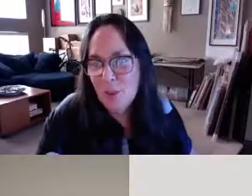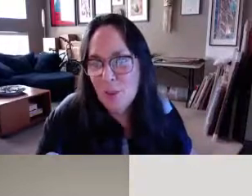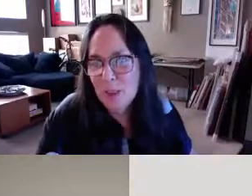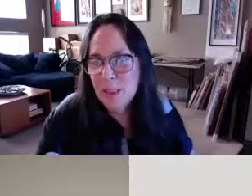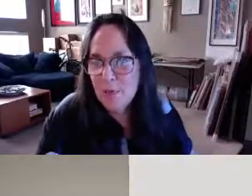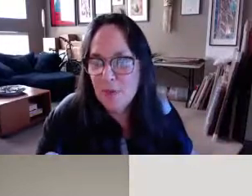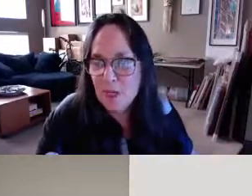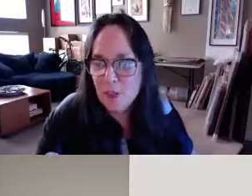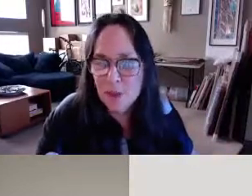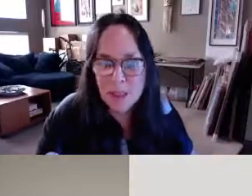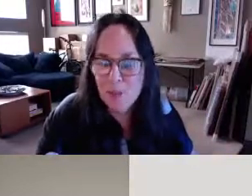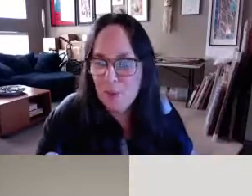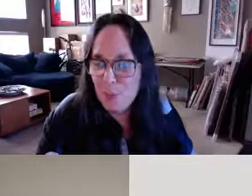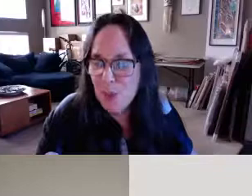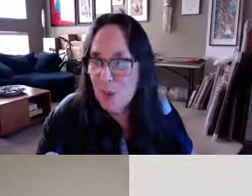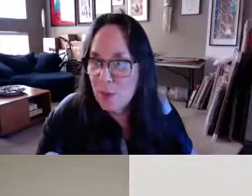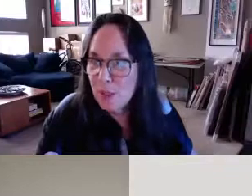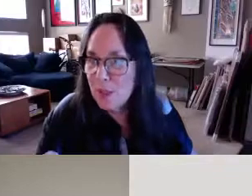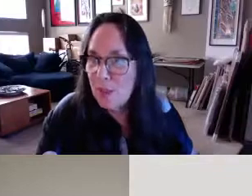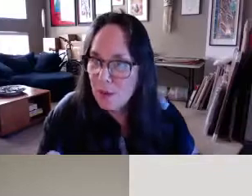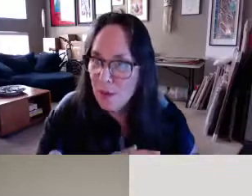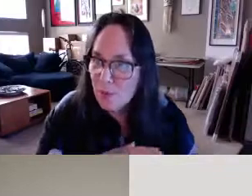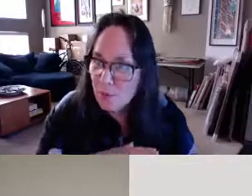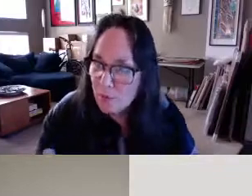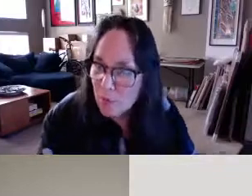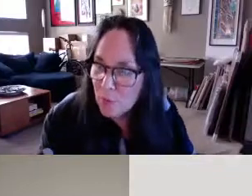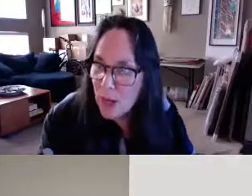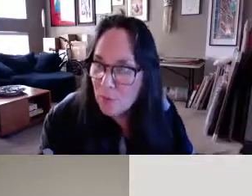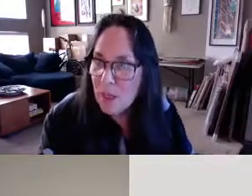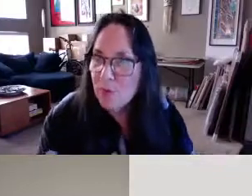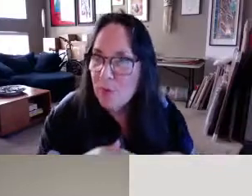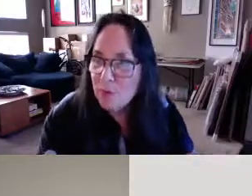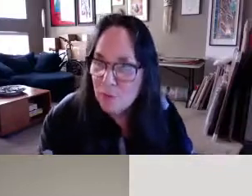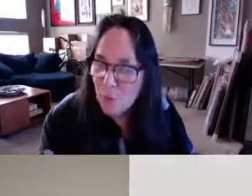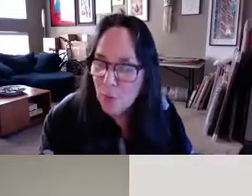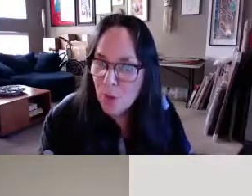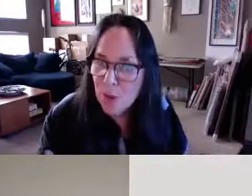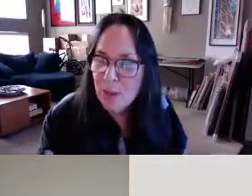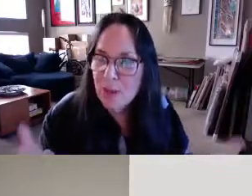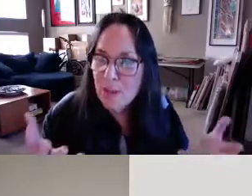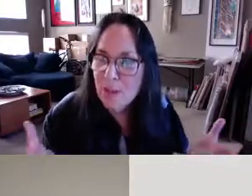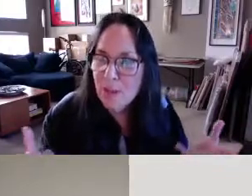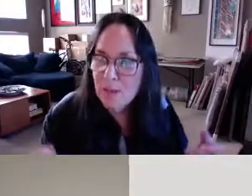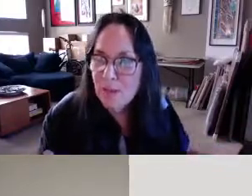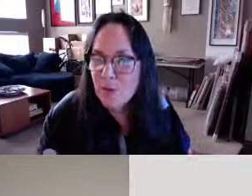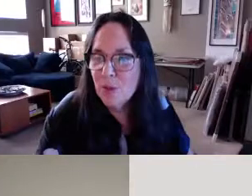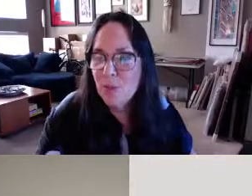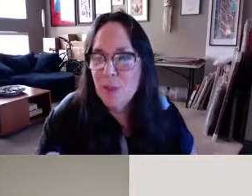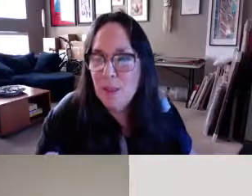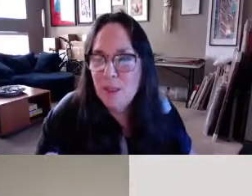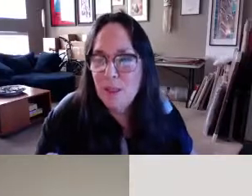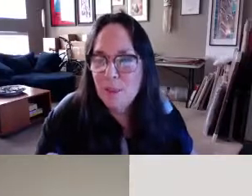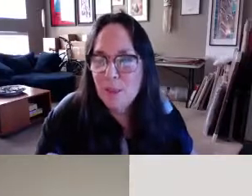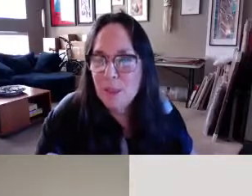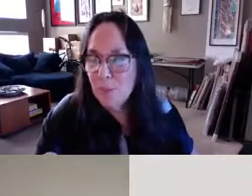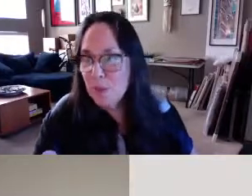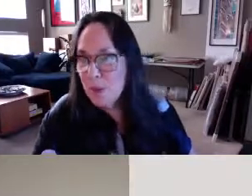this is life-size you can see we put it on the ground level the floor and so and same with the